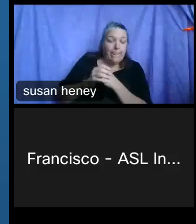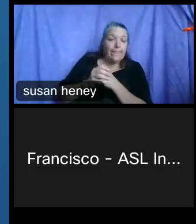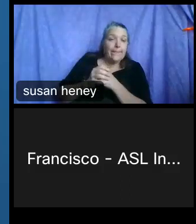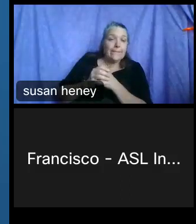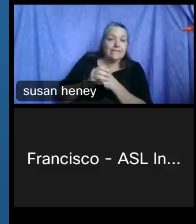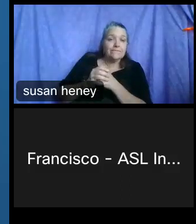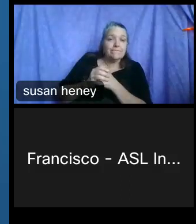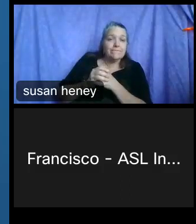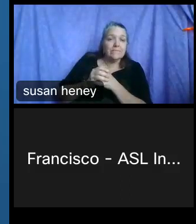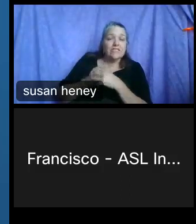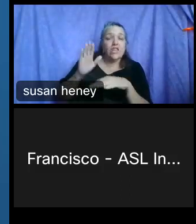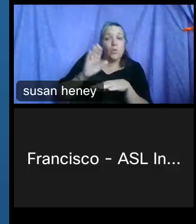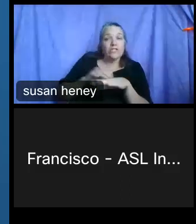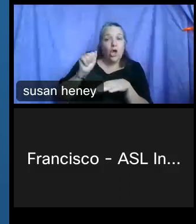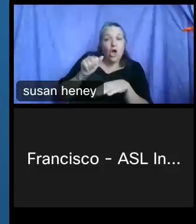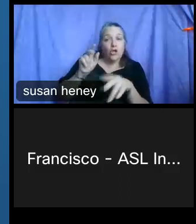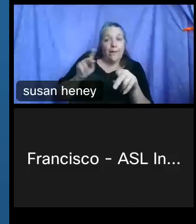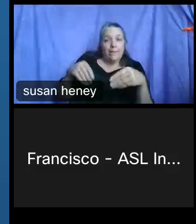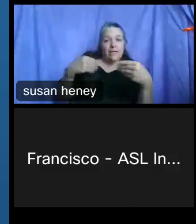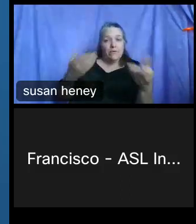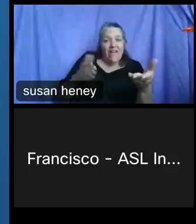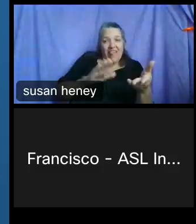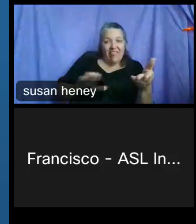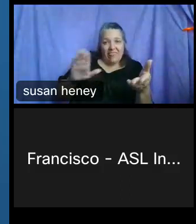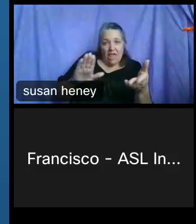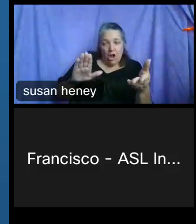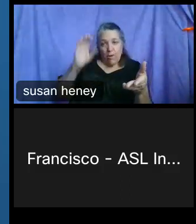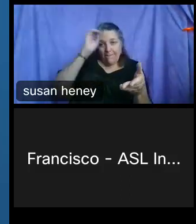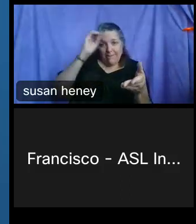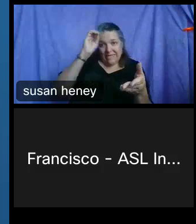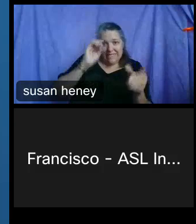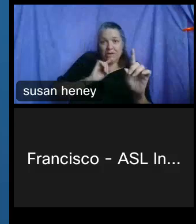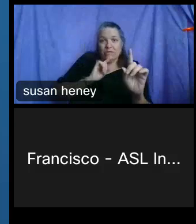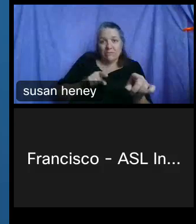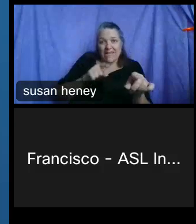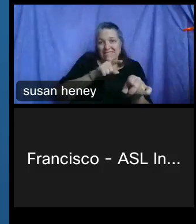public to provide their personal thoughts and reactions on these proposals, including